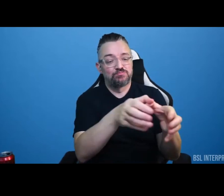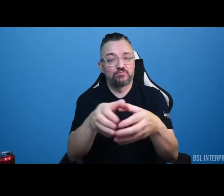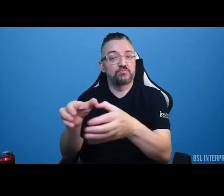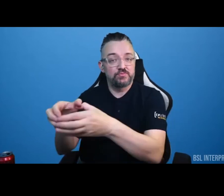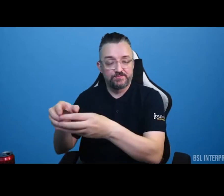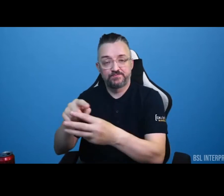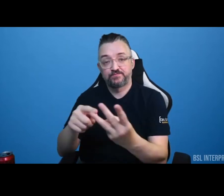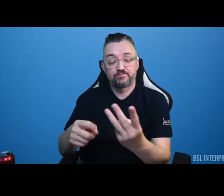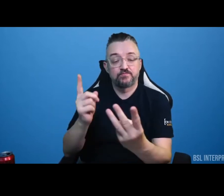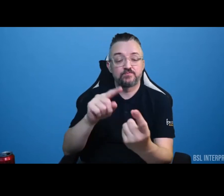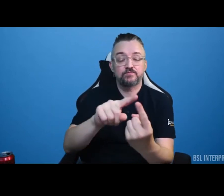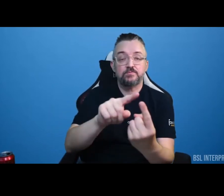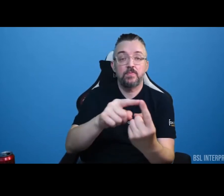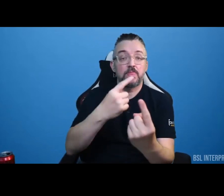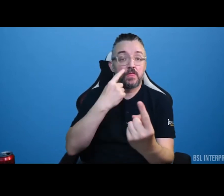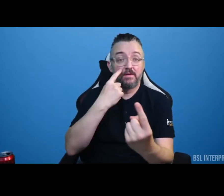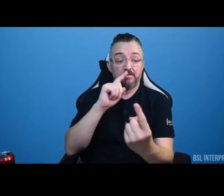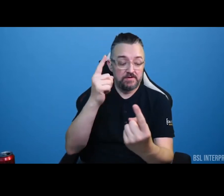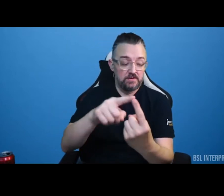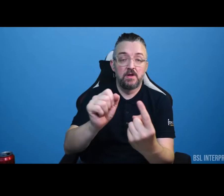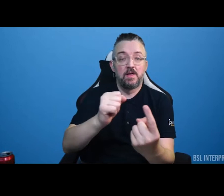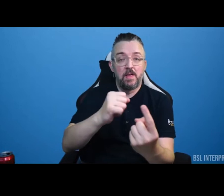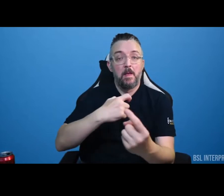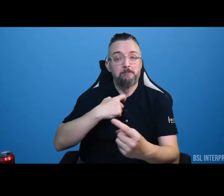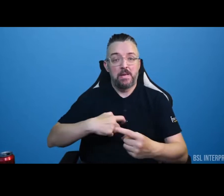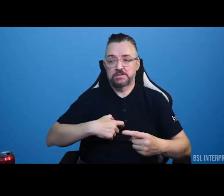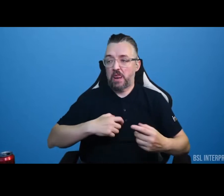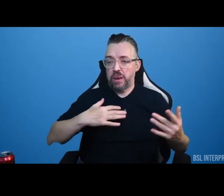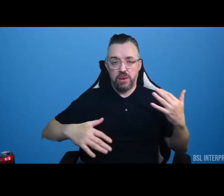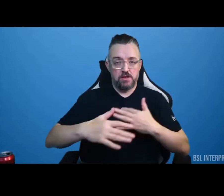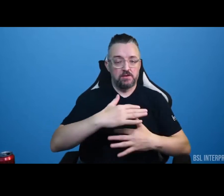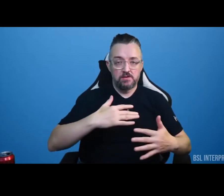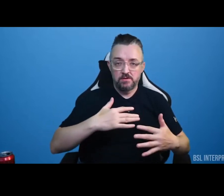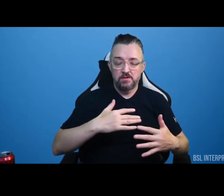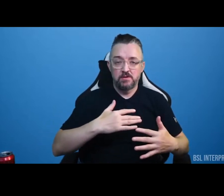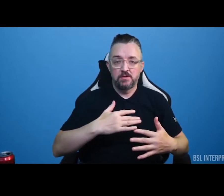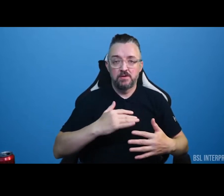The first, their personal sphere. So that's about how do you work